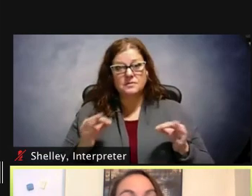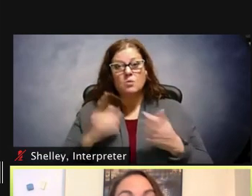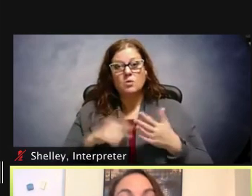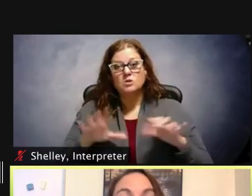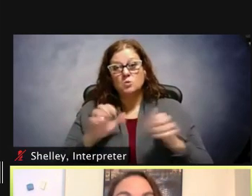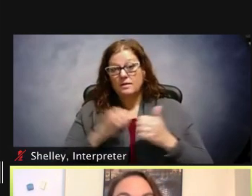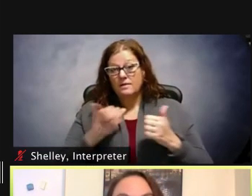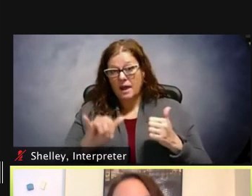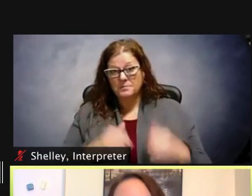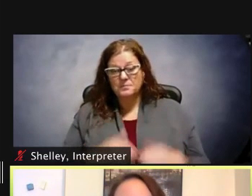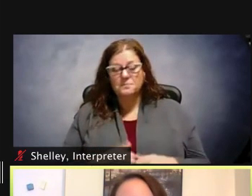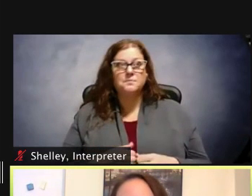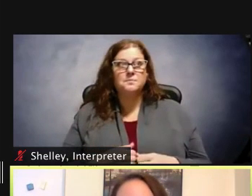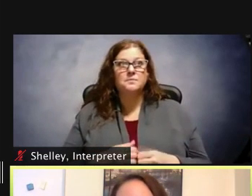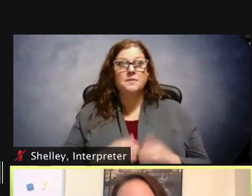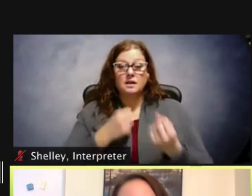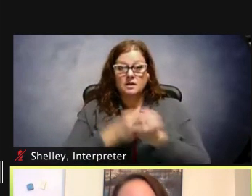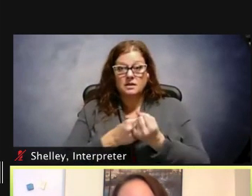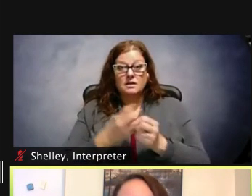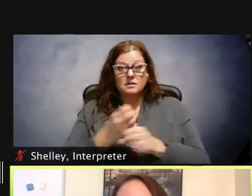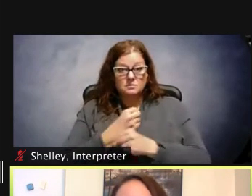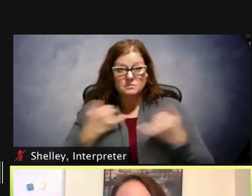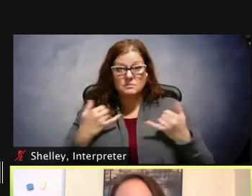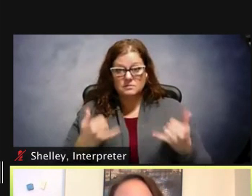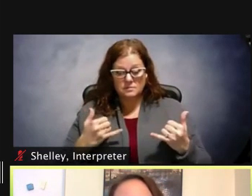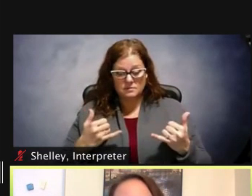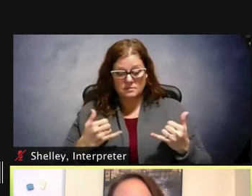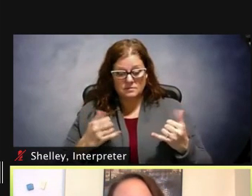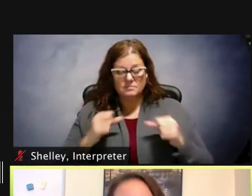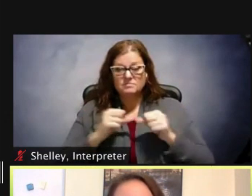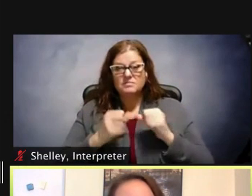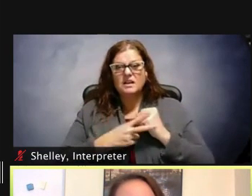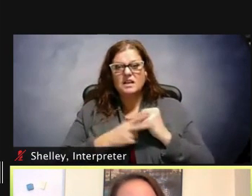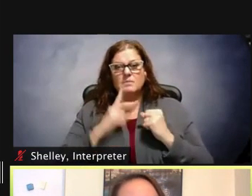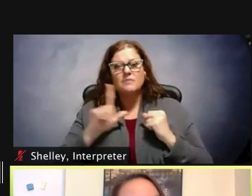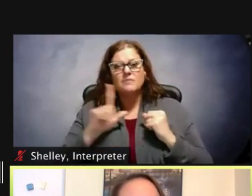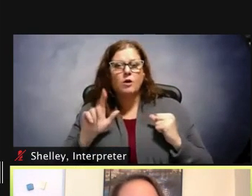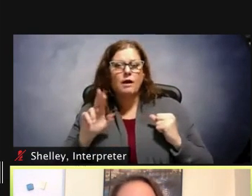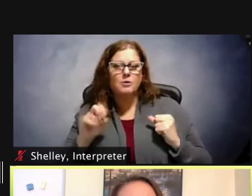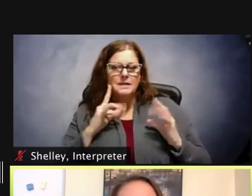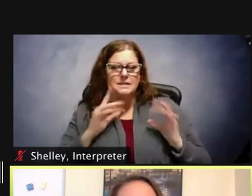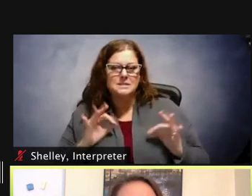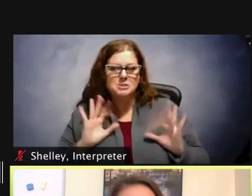But the supports he's getting now... I'll kind of keep that for the LRE decision... the supports